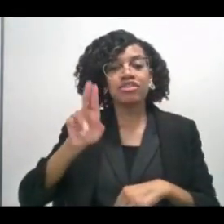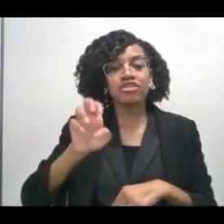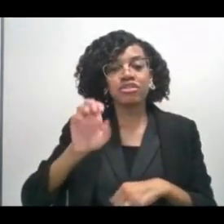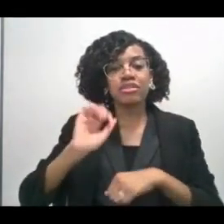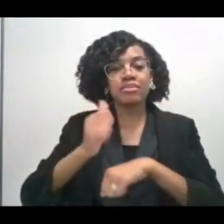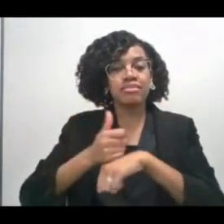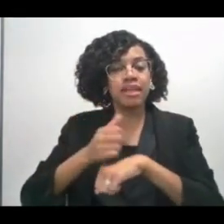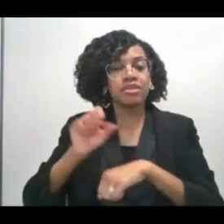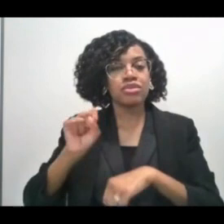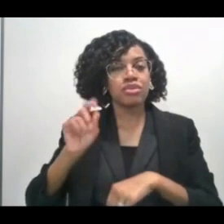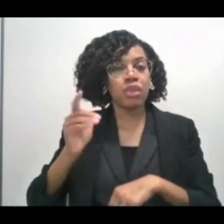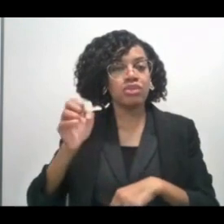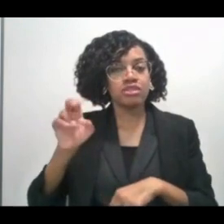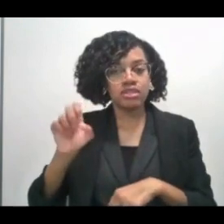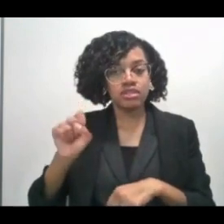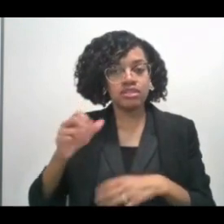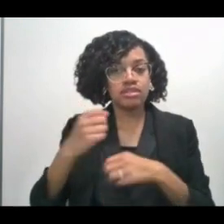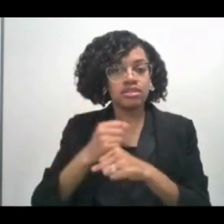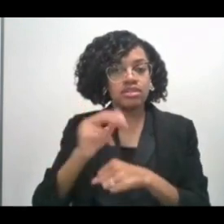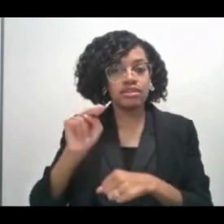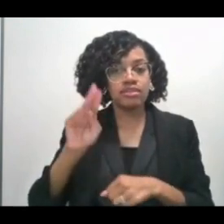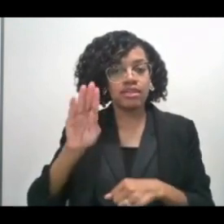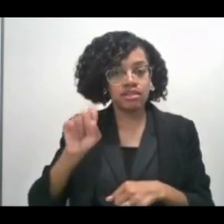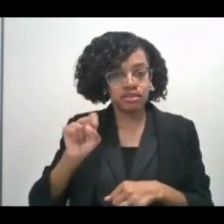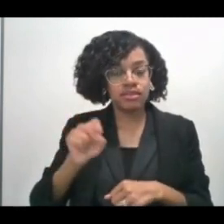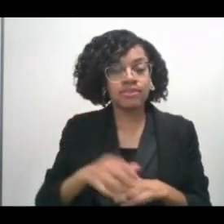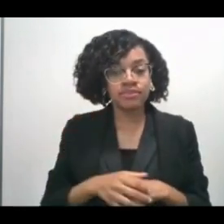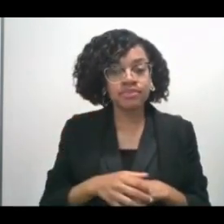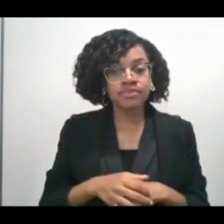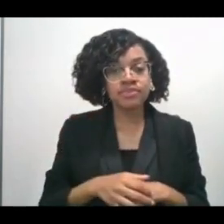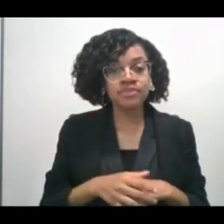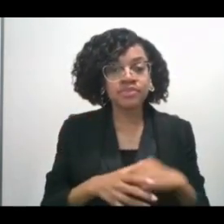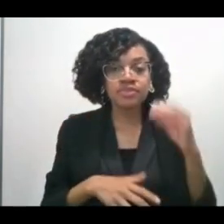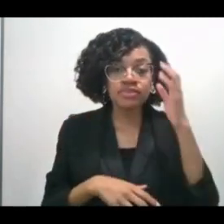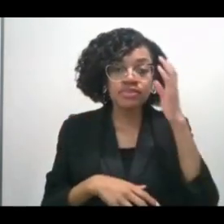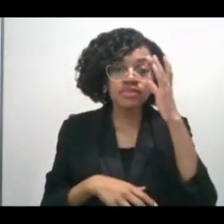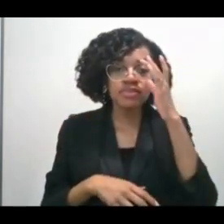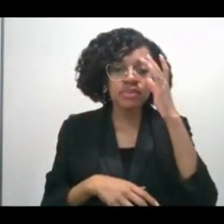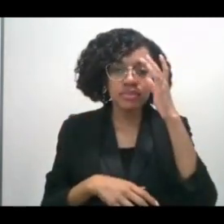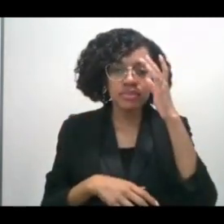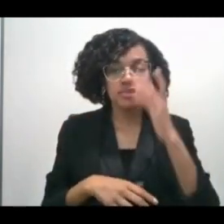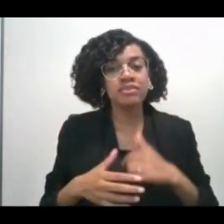hazards. But reducing climate related vulnerability and risk